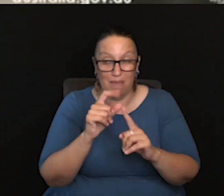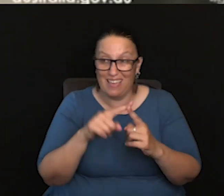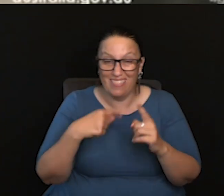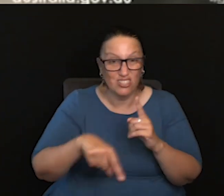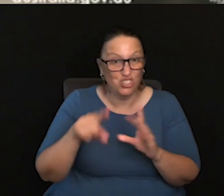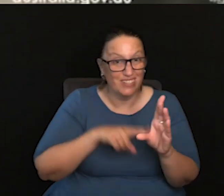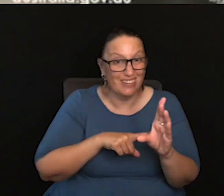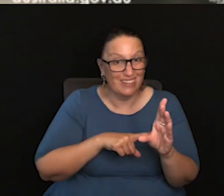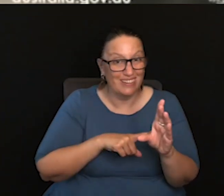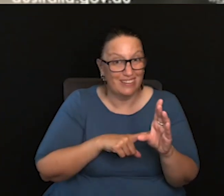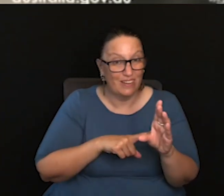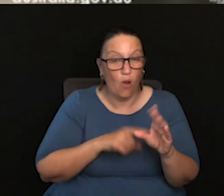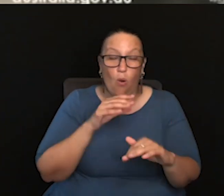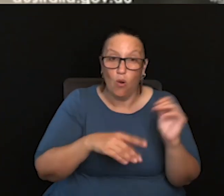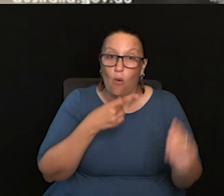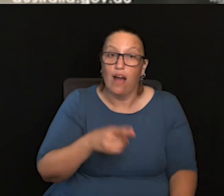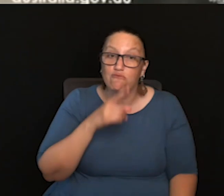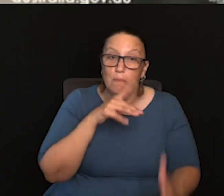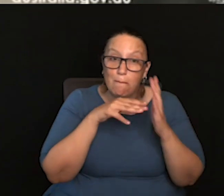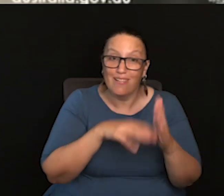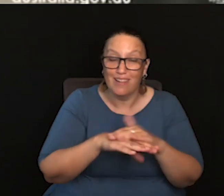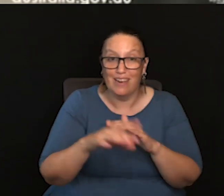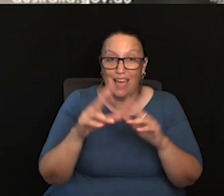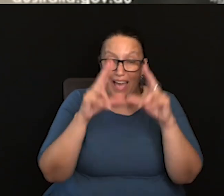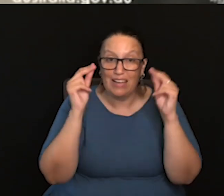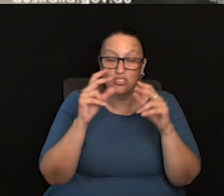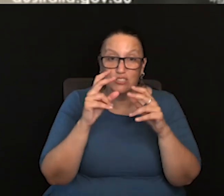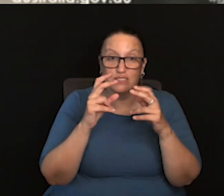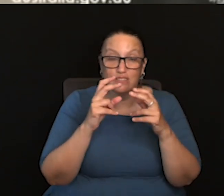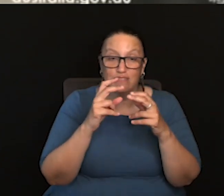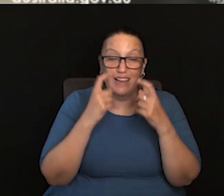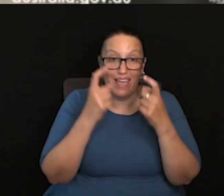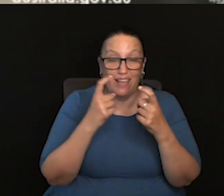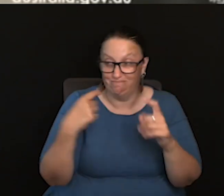each week it's really the one sector where it's been provided continuously